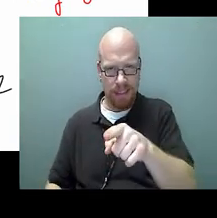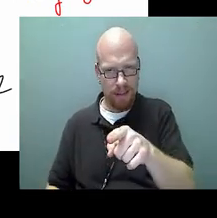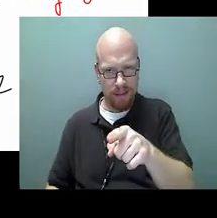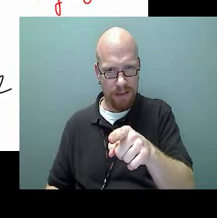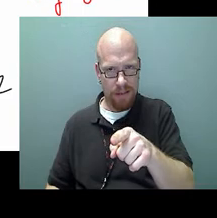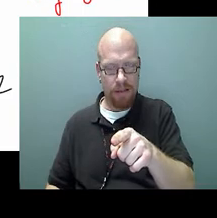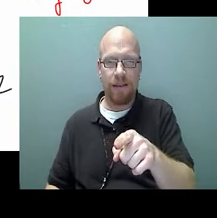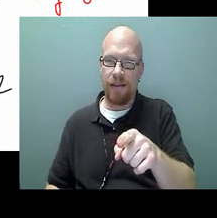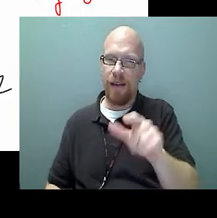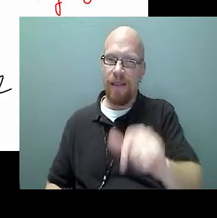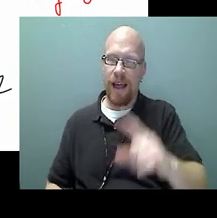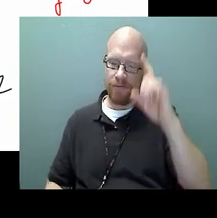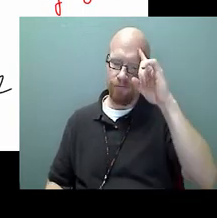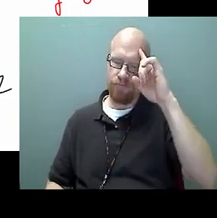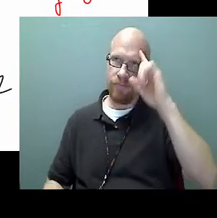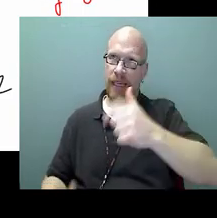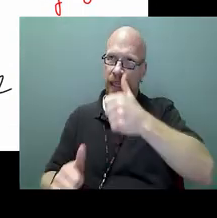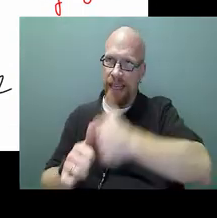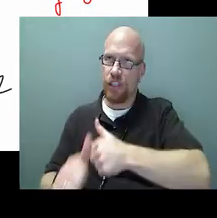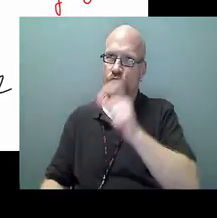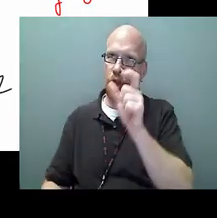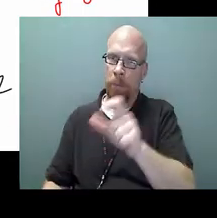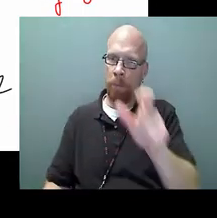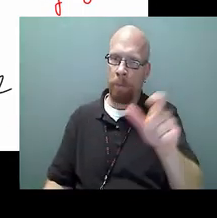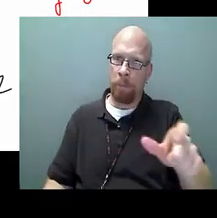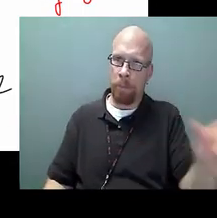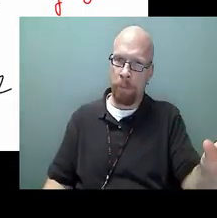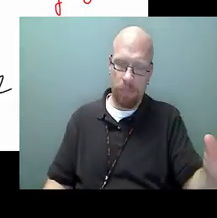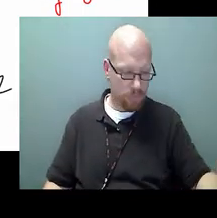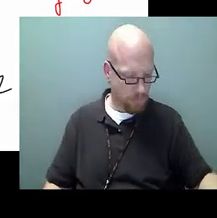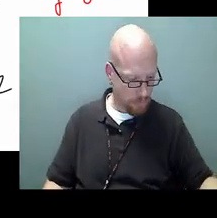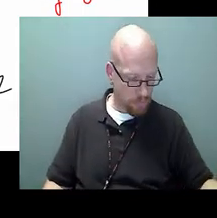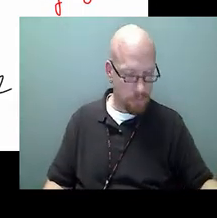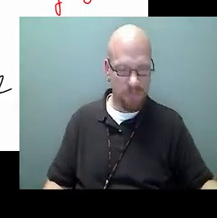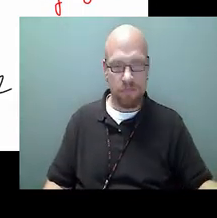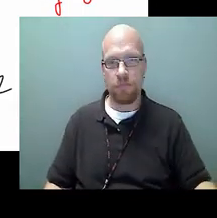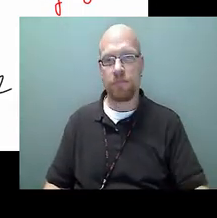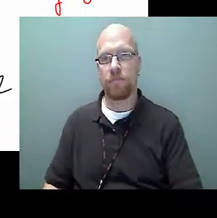y cubed divided by y to the first power. y squared is the answer.